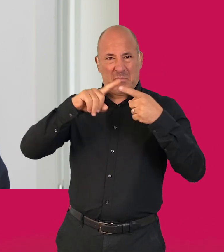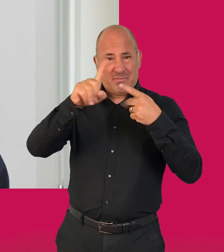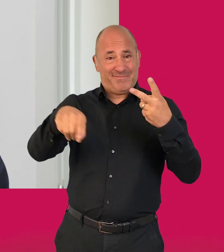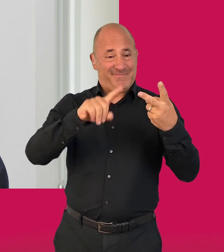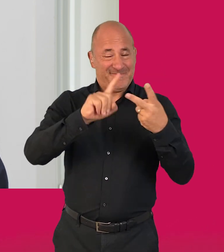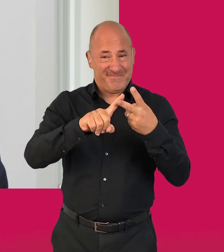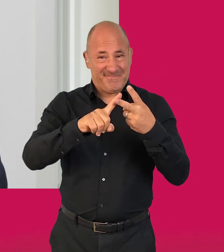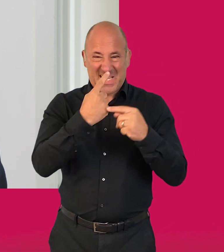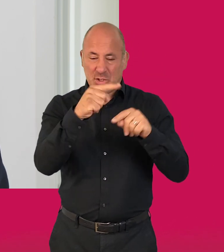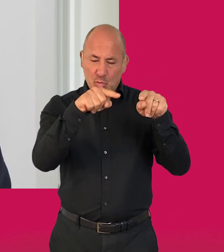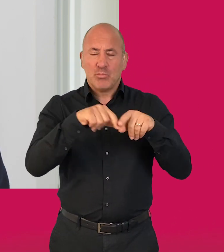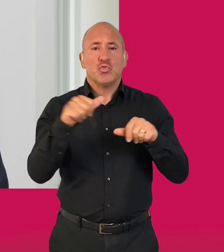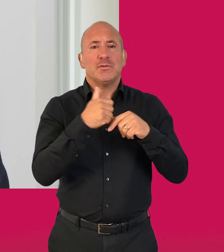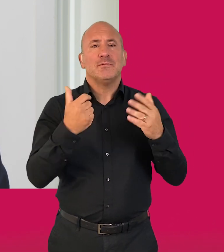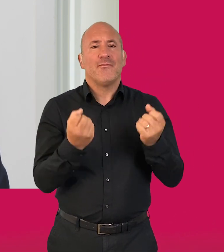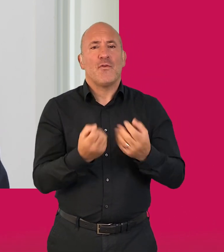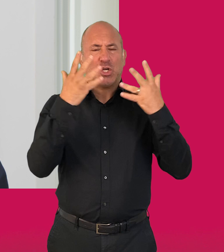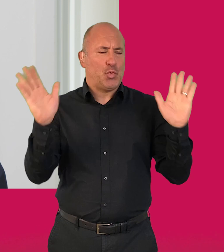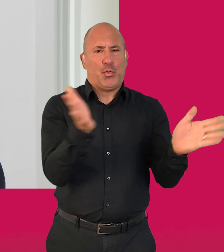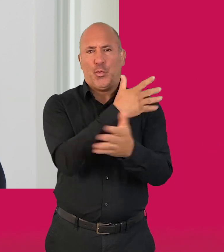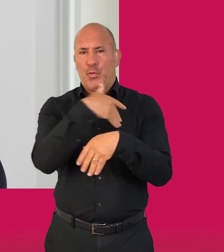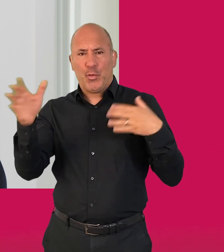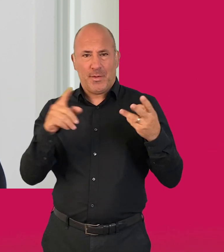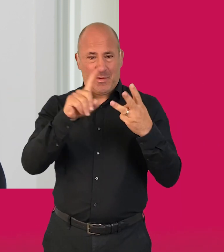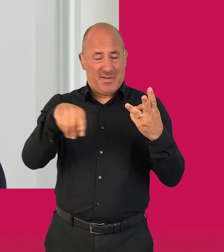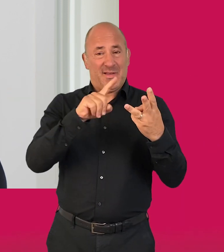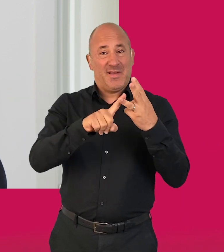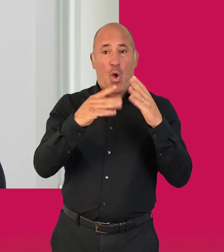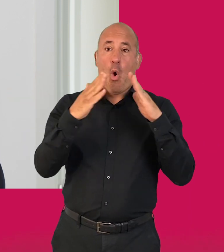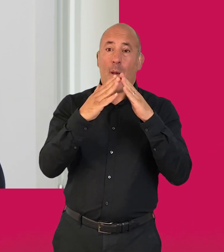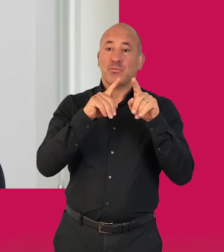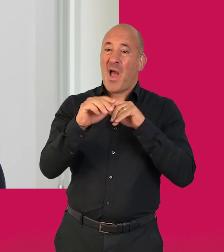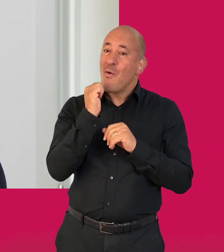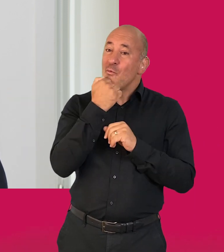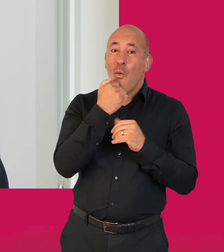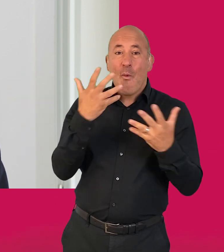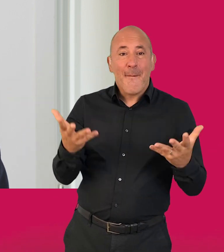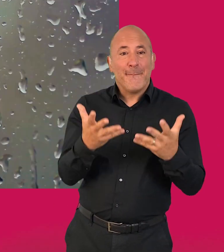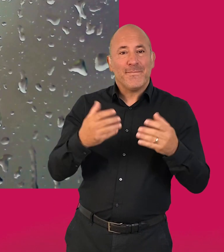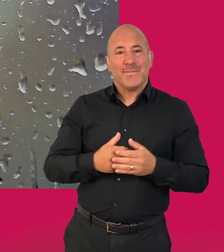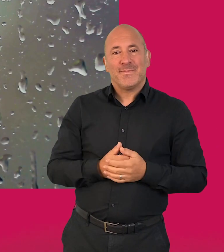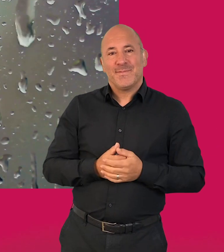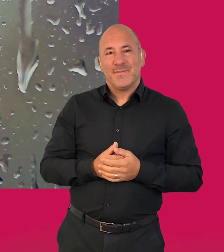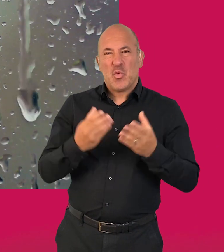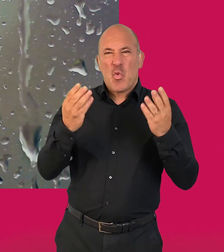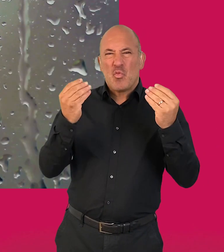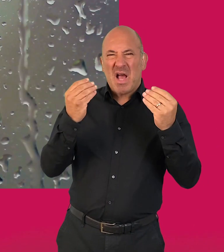2: Make sure you ventilate each room properly. And 3: Keep your home warm. The biggest causes of